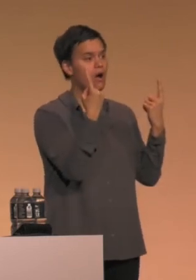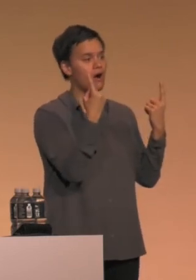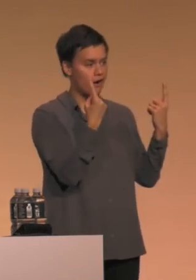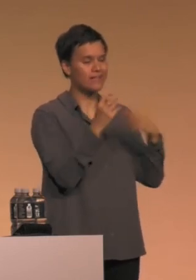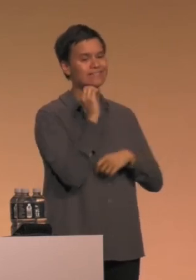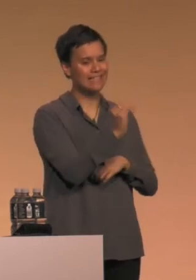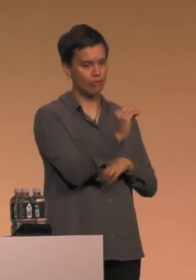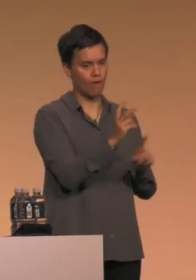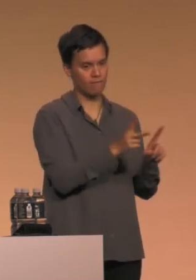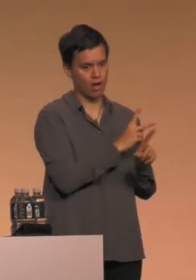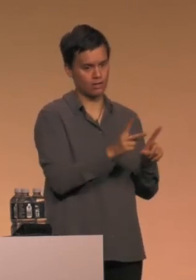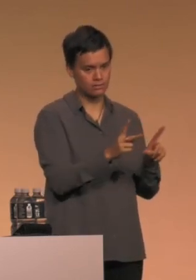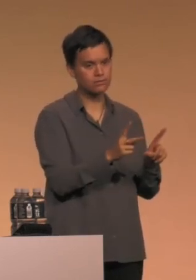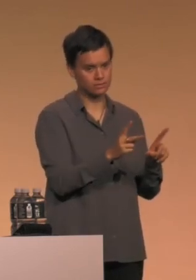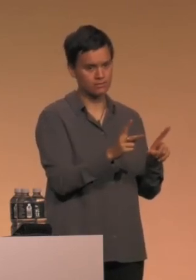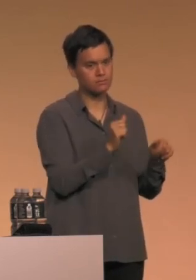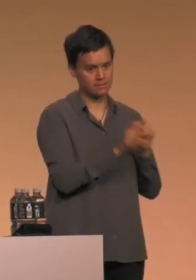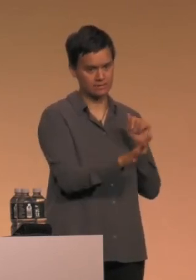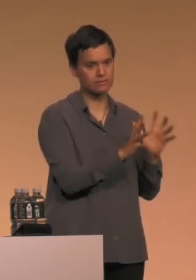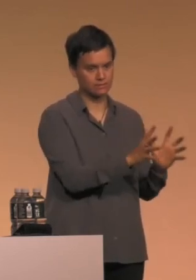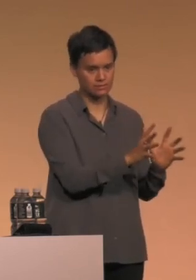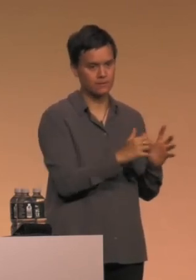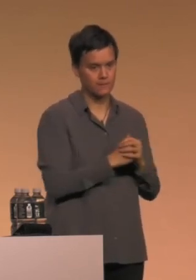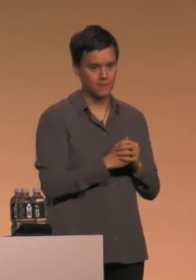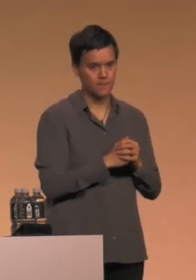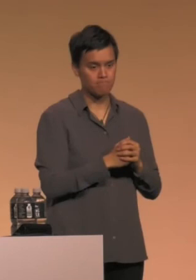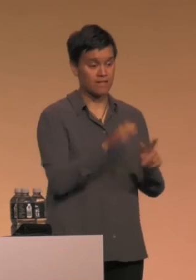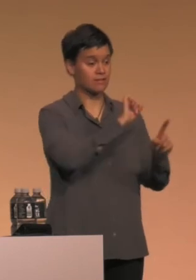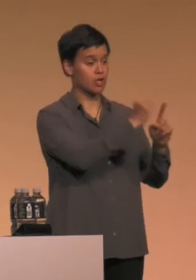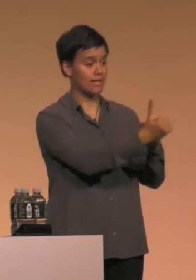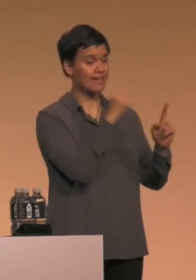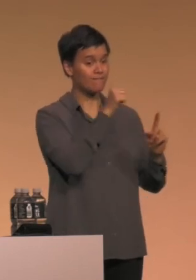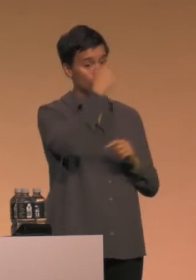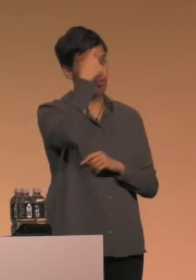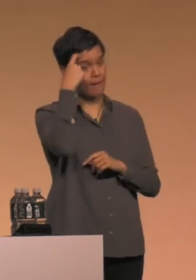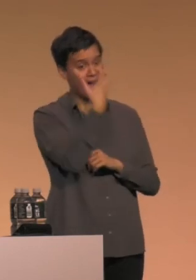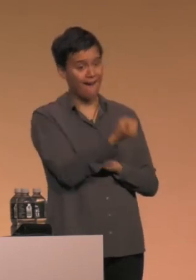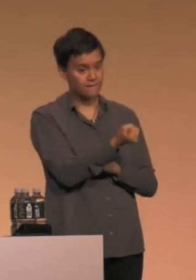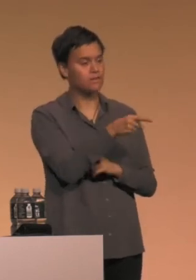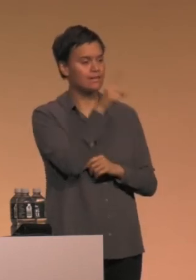We already understand the impact on society from trauma, and this extends to our staff.